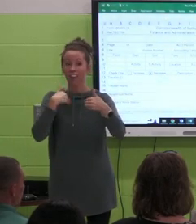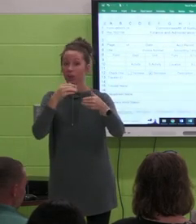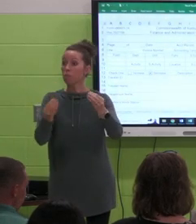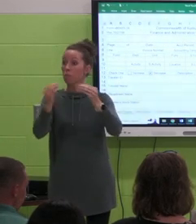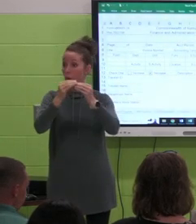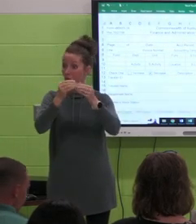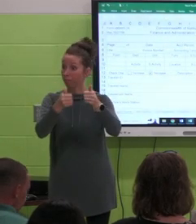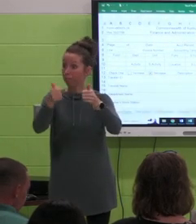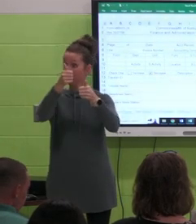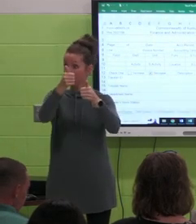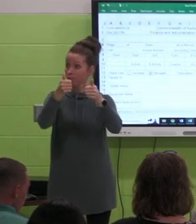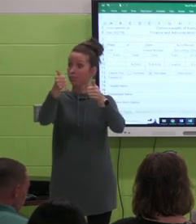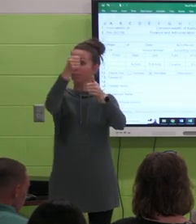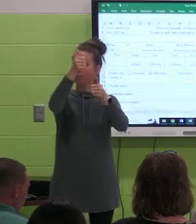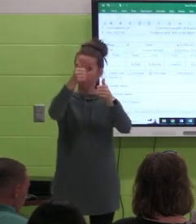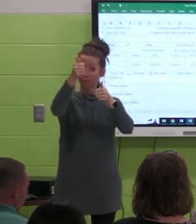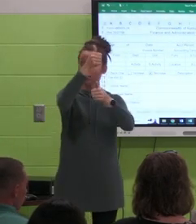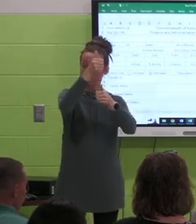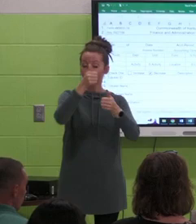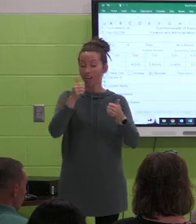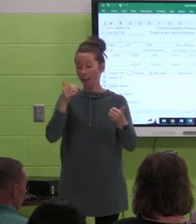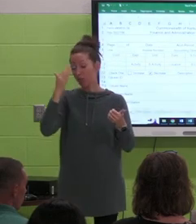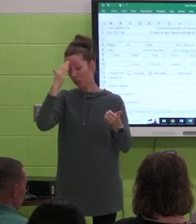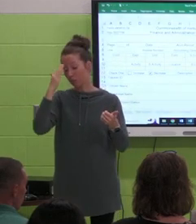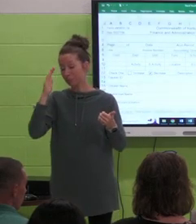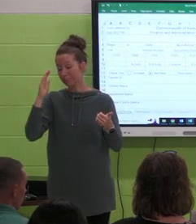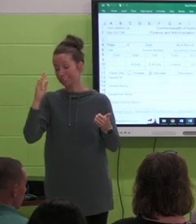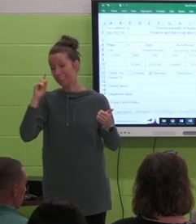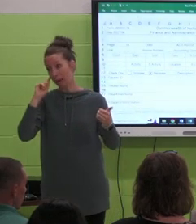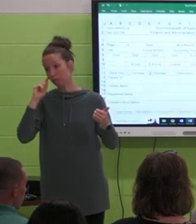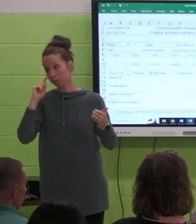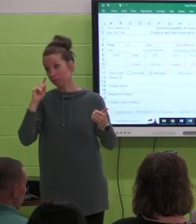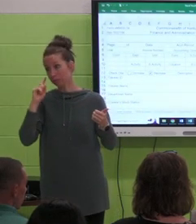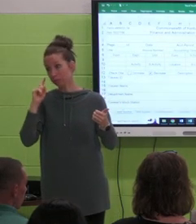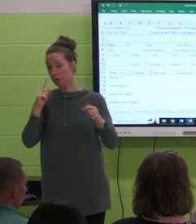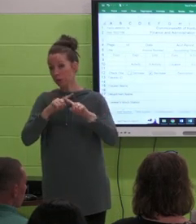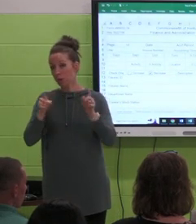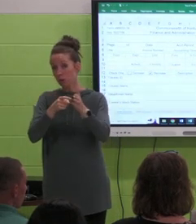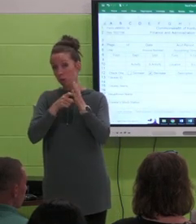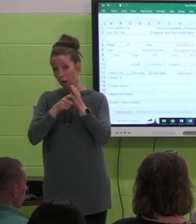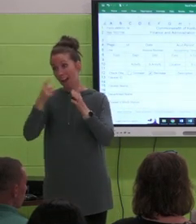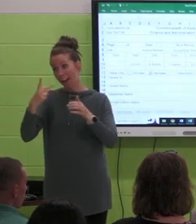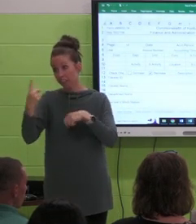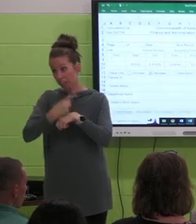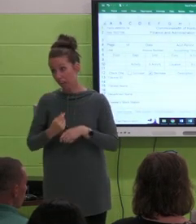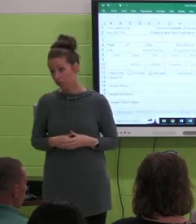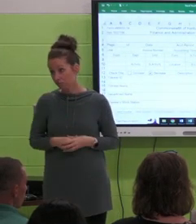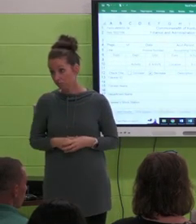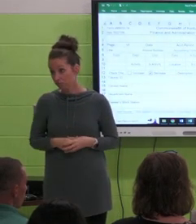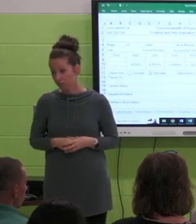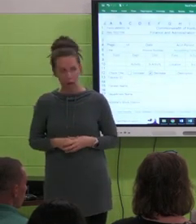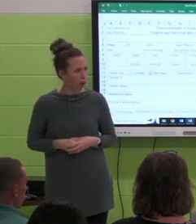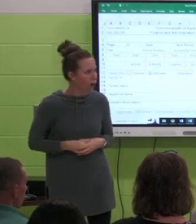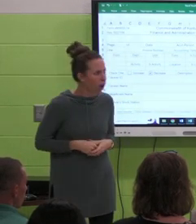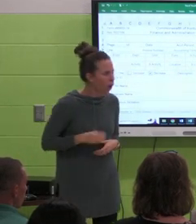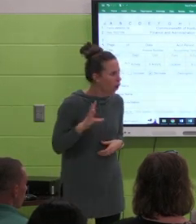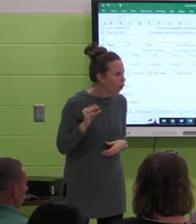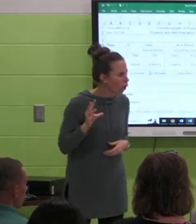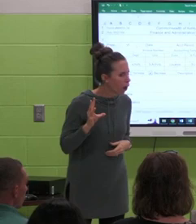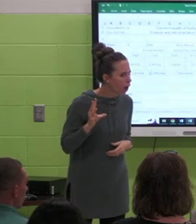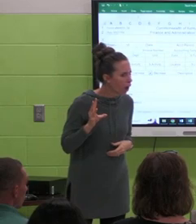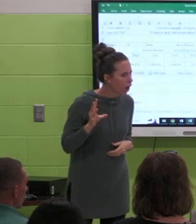the approvals which it sounds ominous but it takes half a day wow okay wow you go through